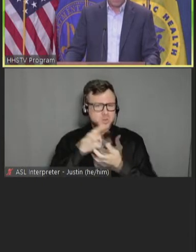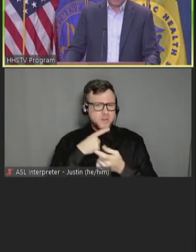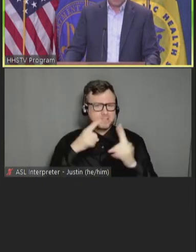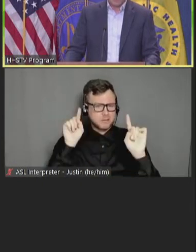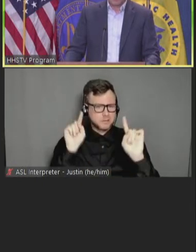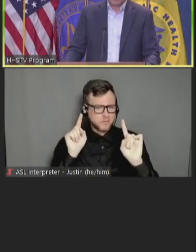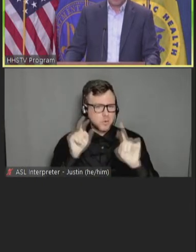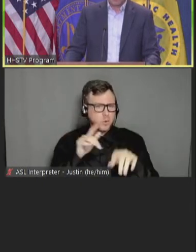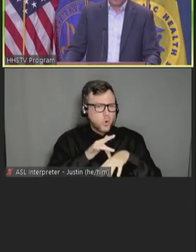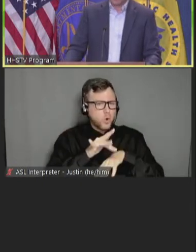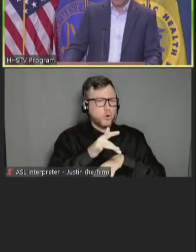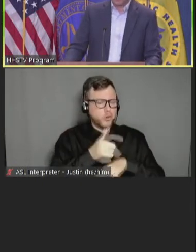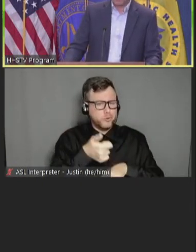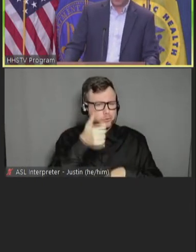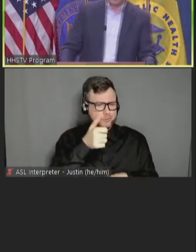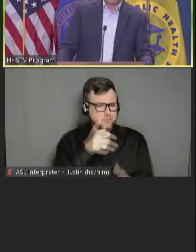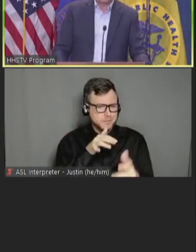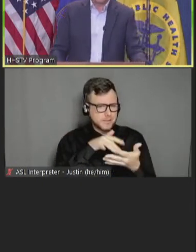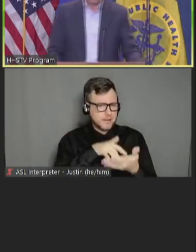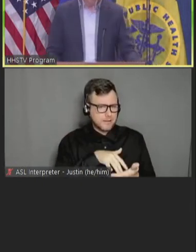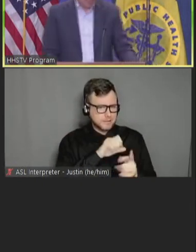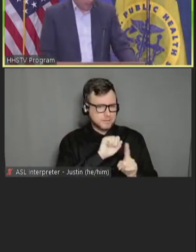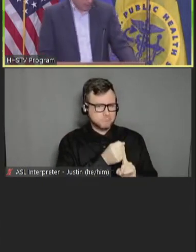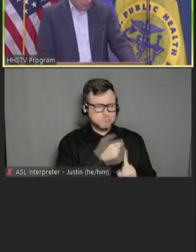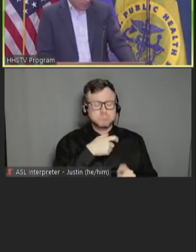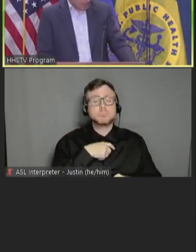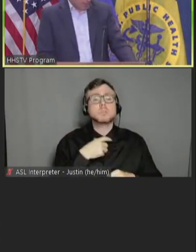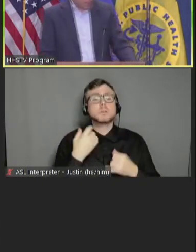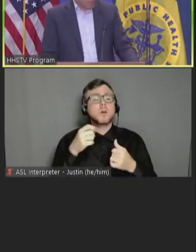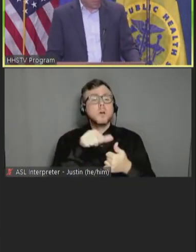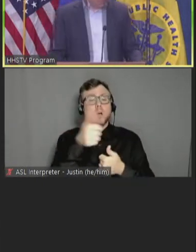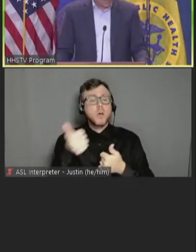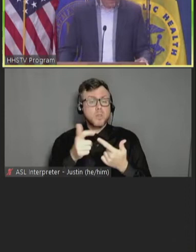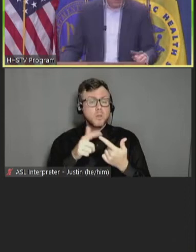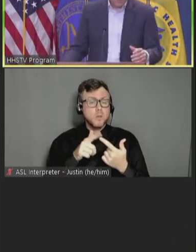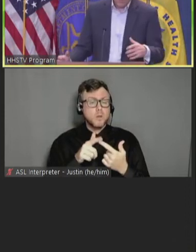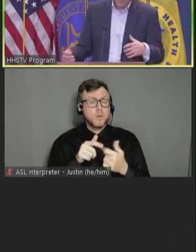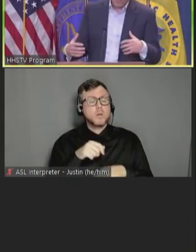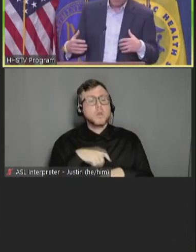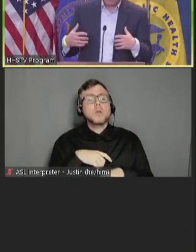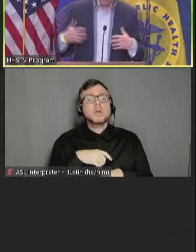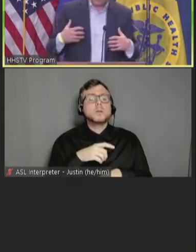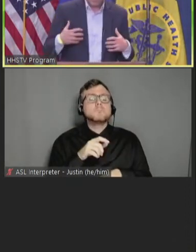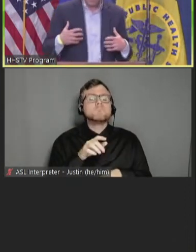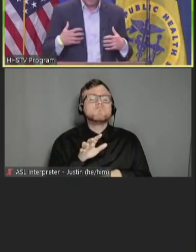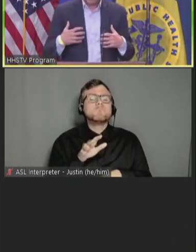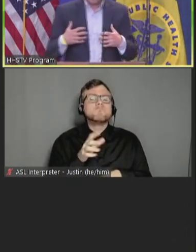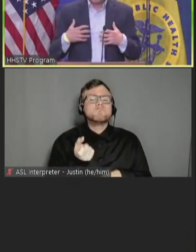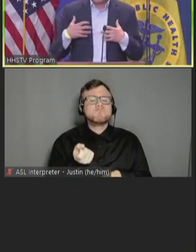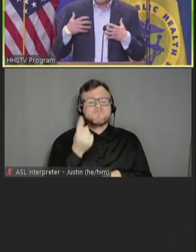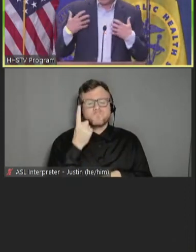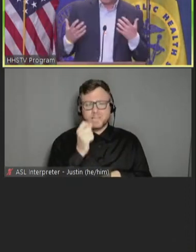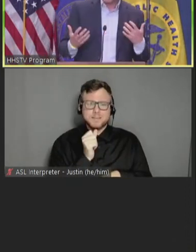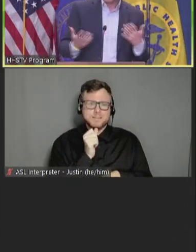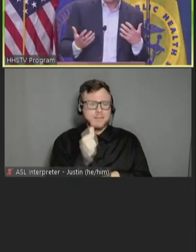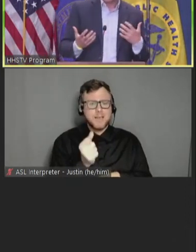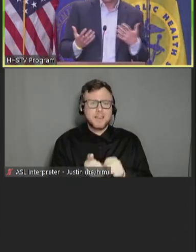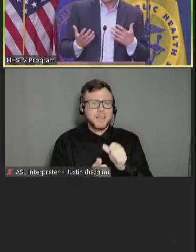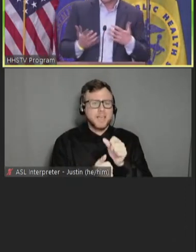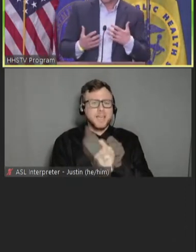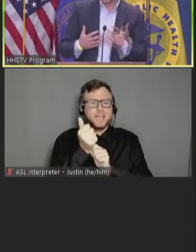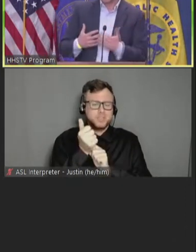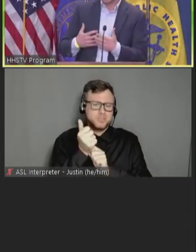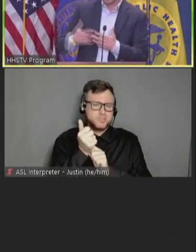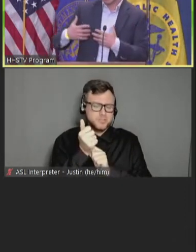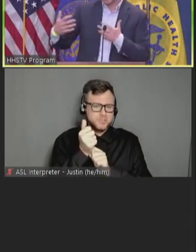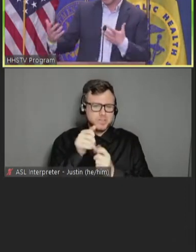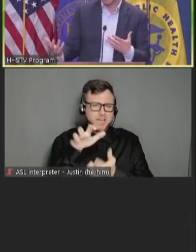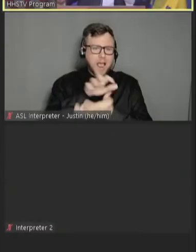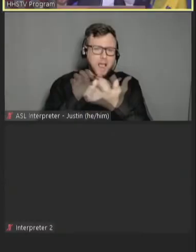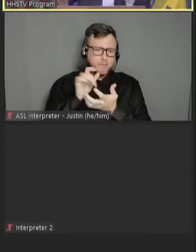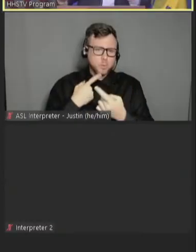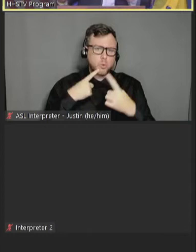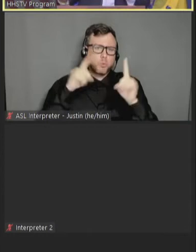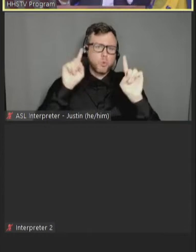Another important point here is that not every adjuvant is going to work for every vaccine. So,